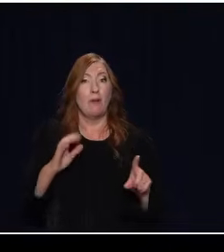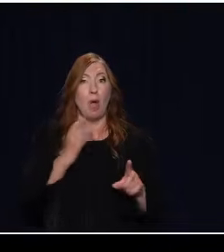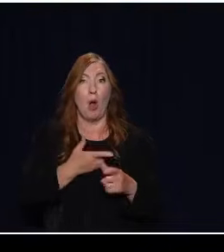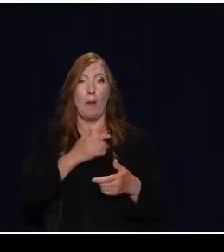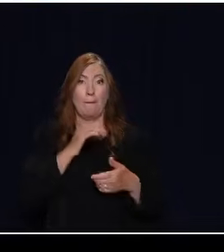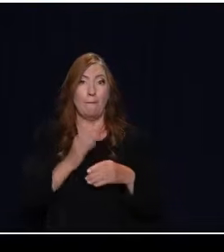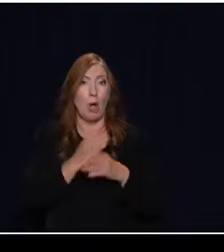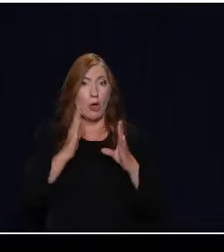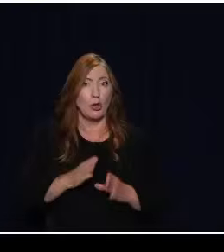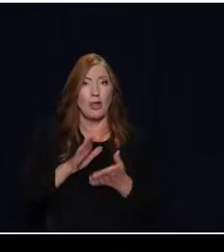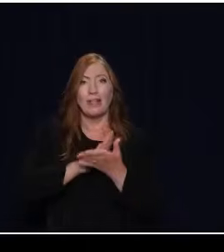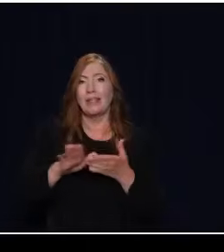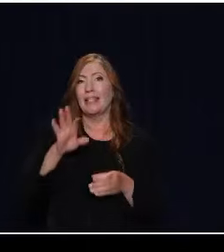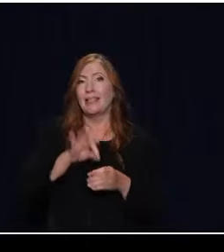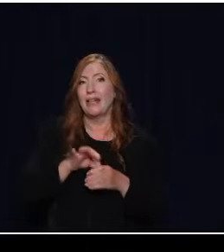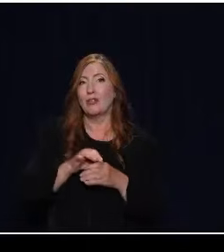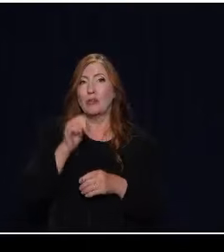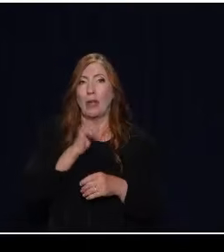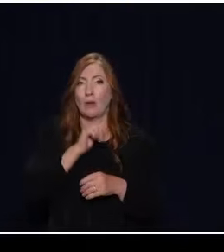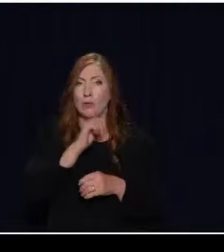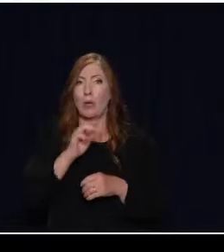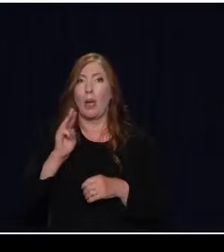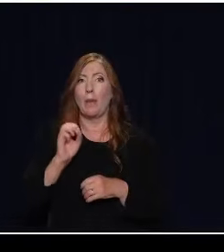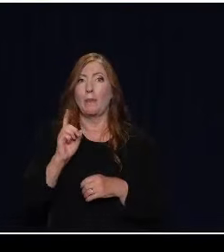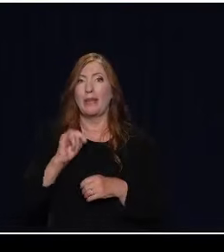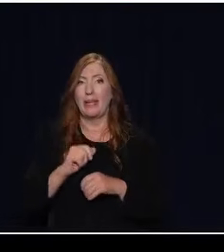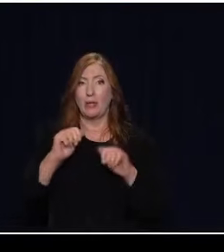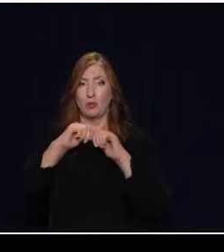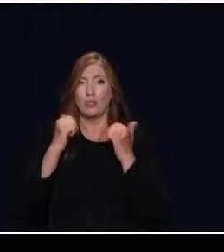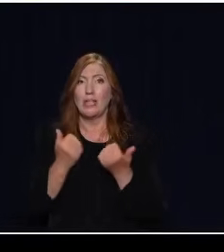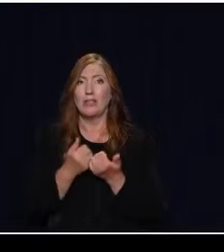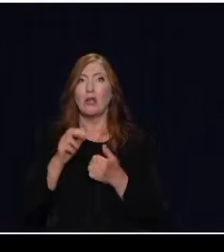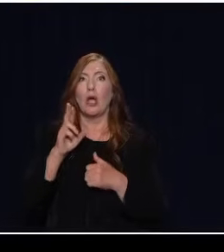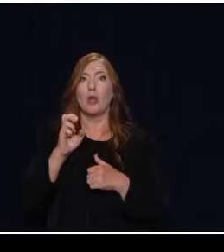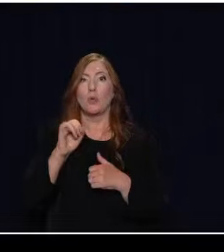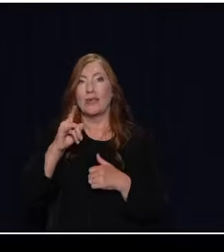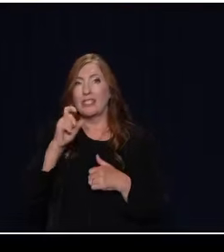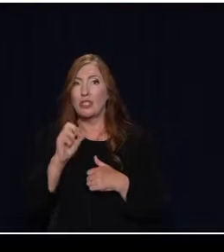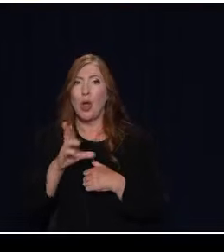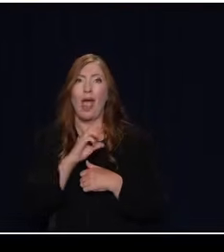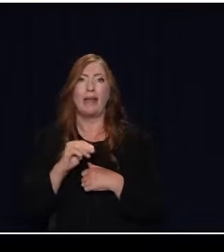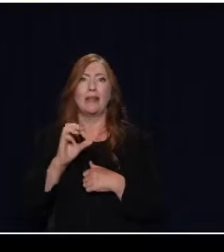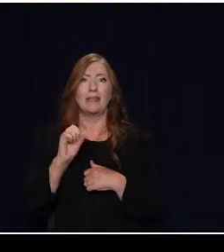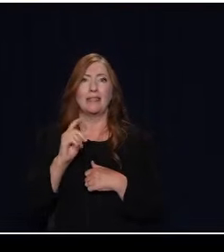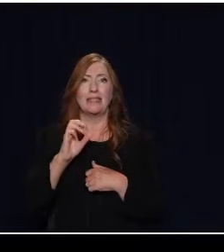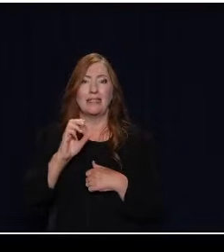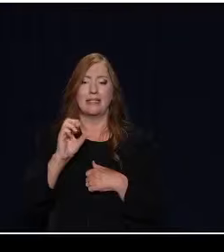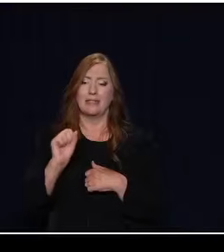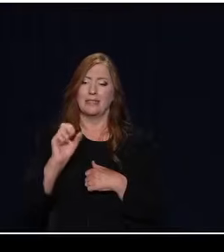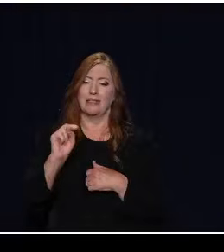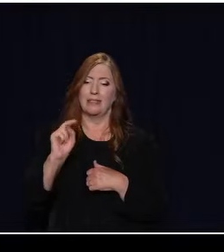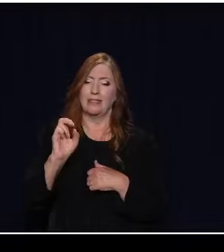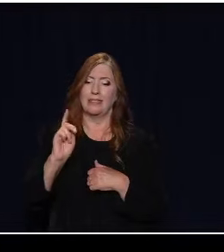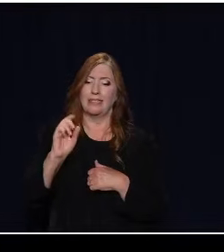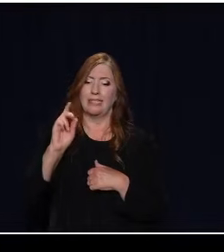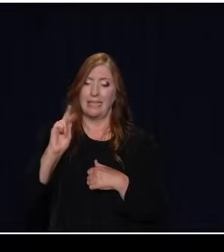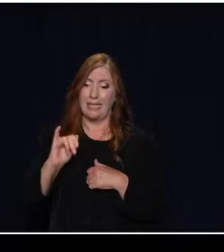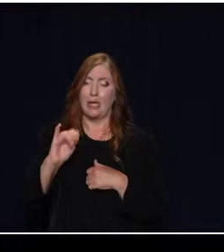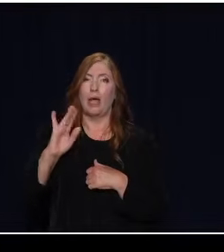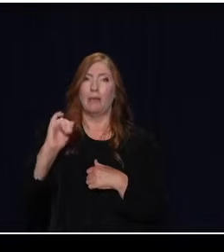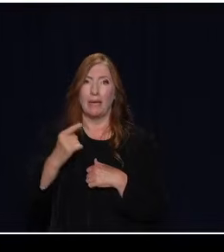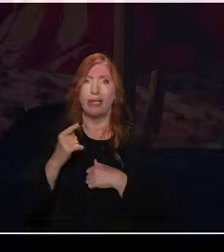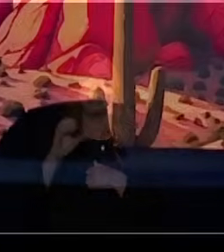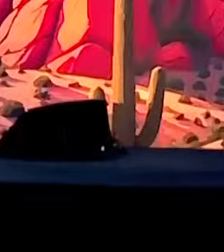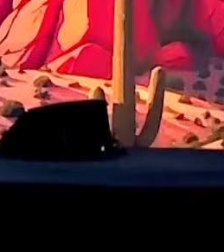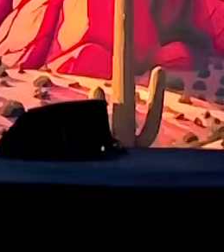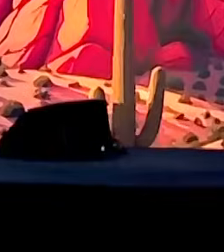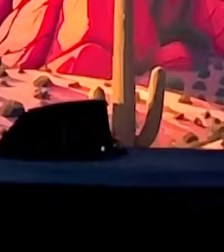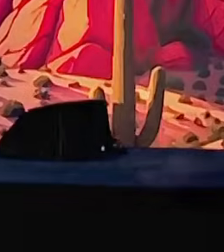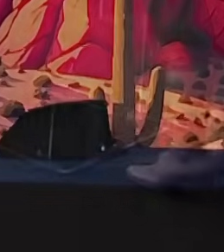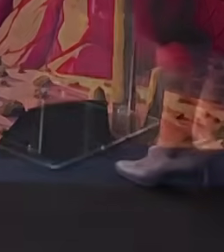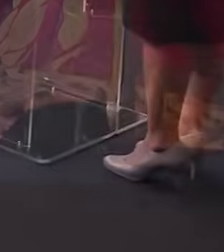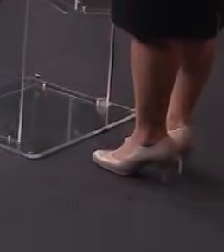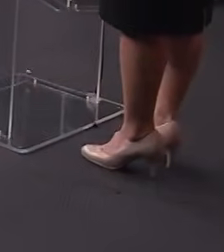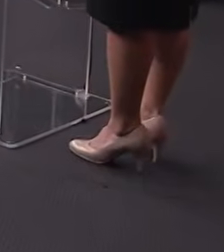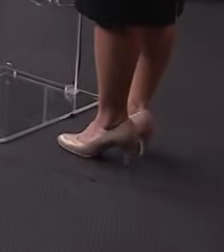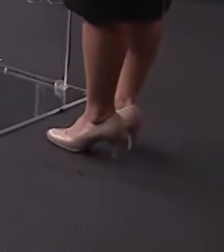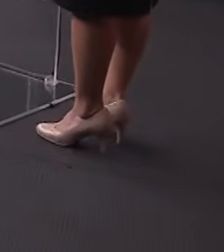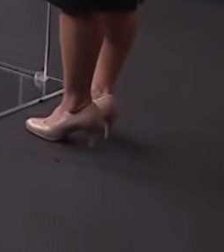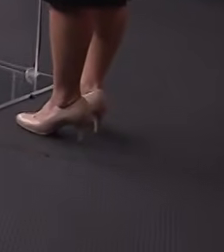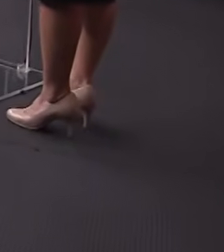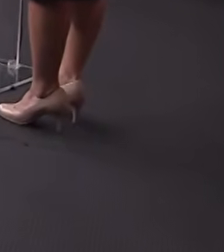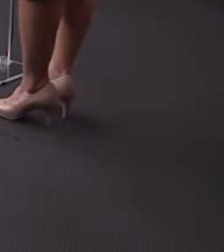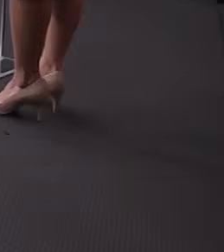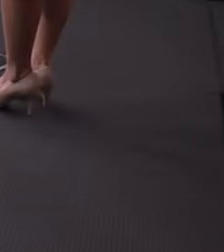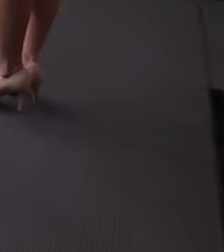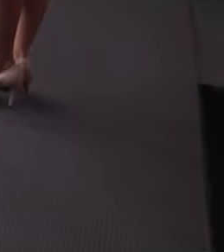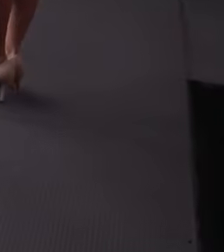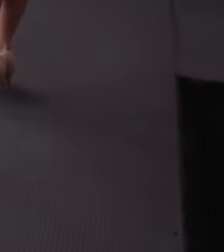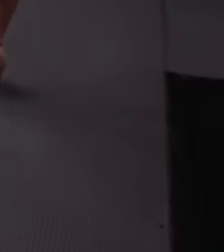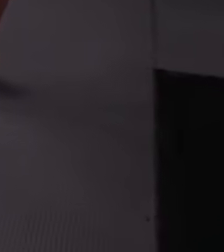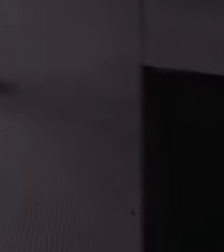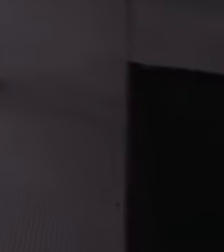AND SUBMIT QUESTIONS BY HEADING